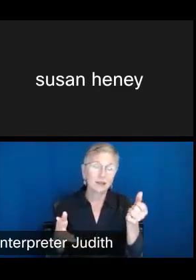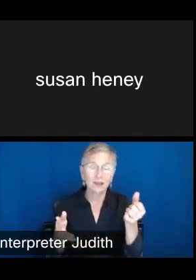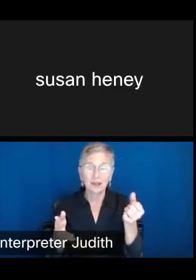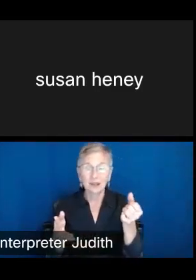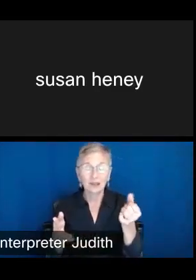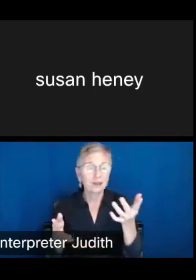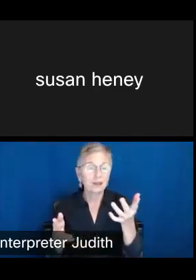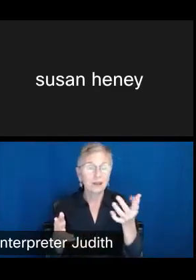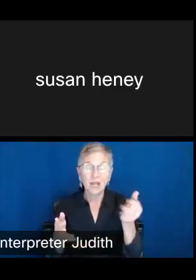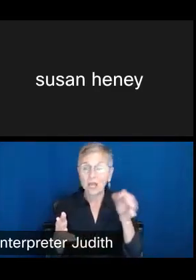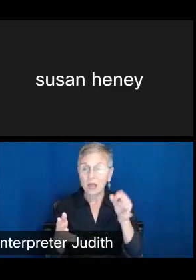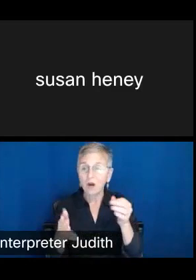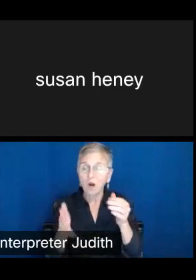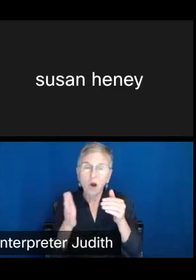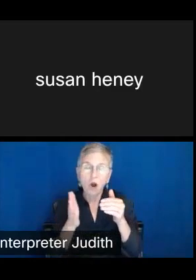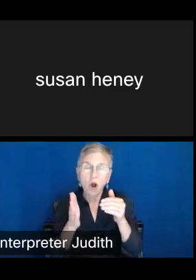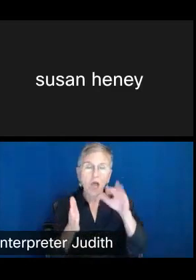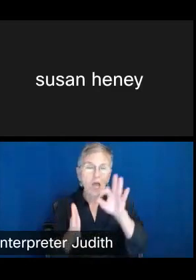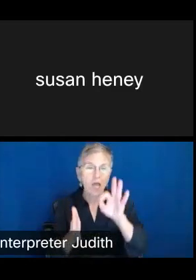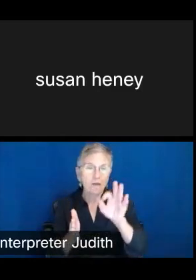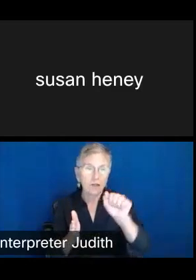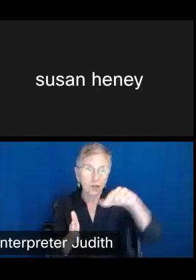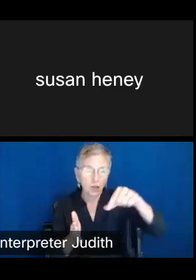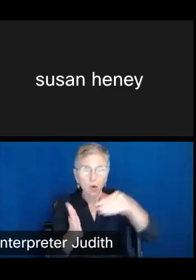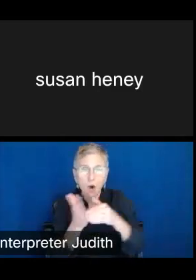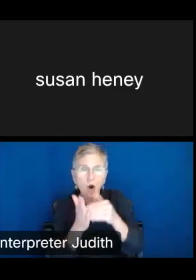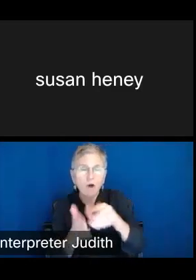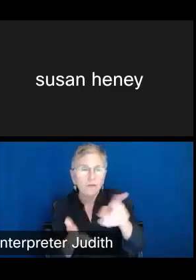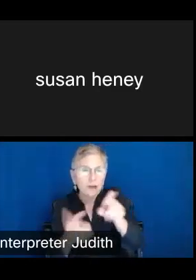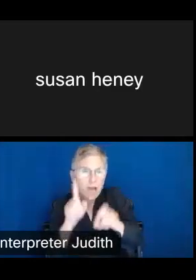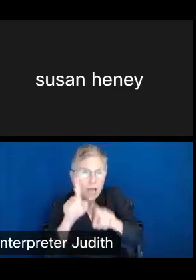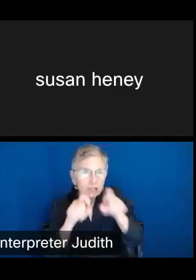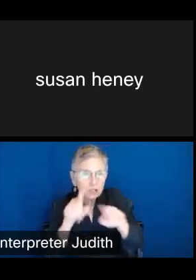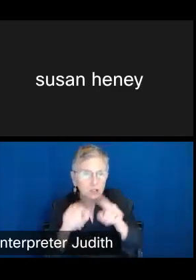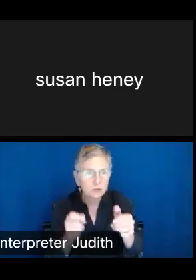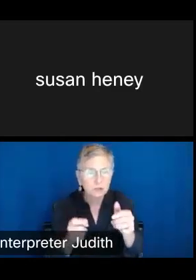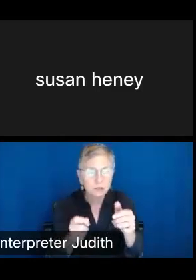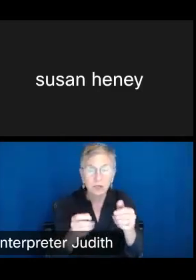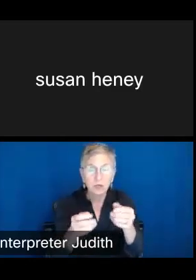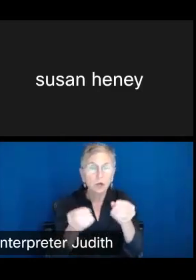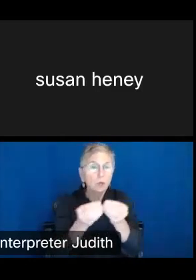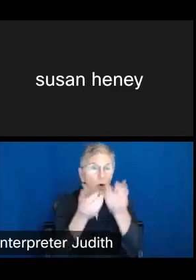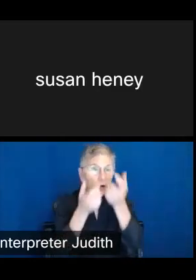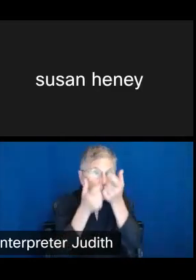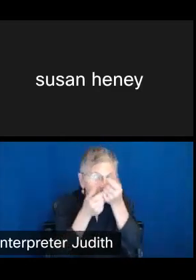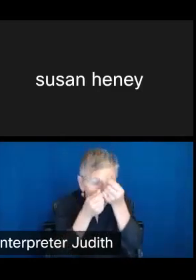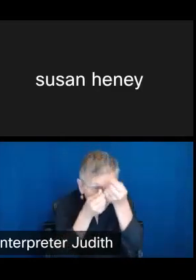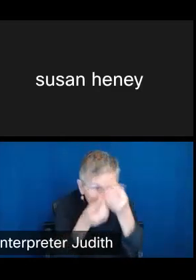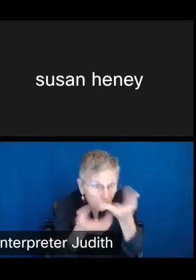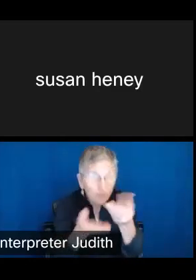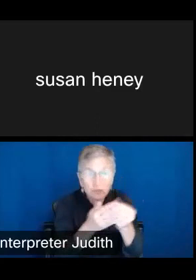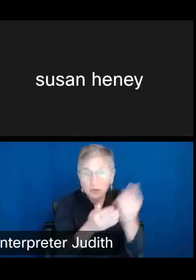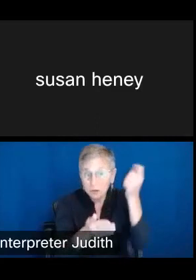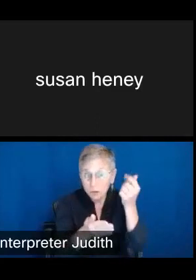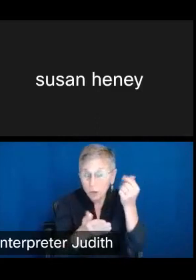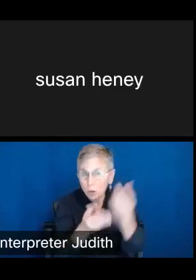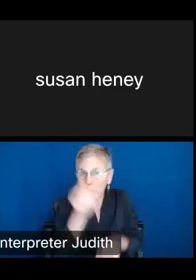asked questions, more information, to subscribe if you want to get the latest information